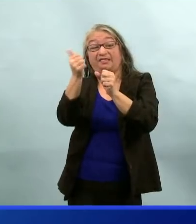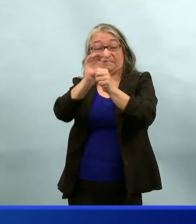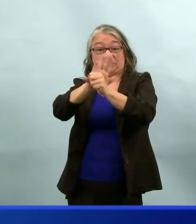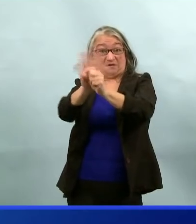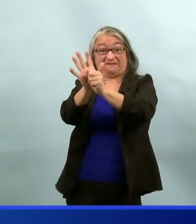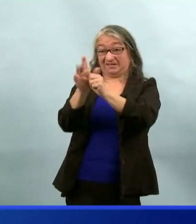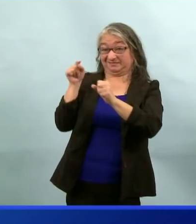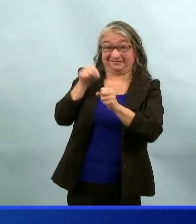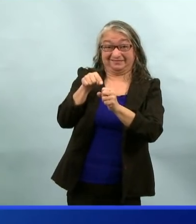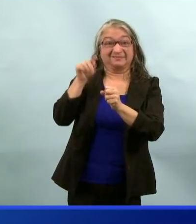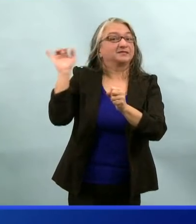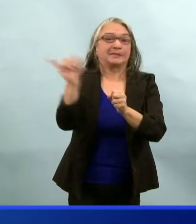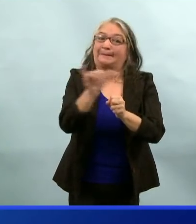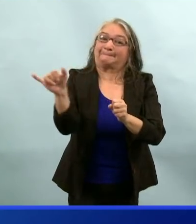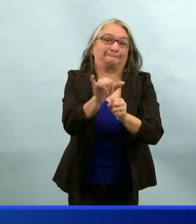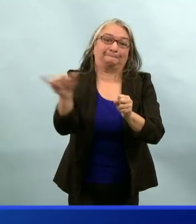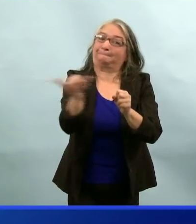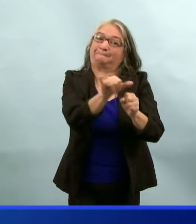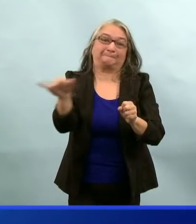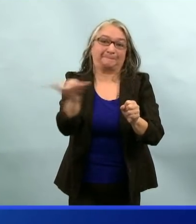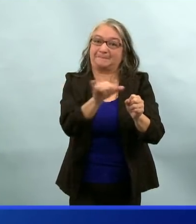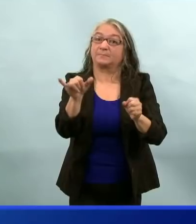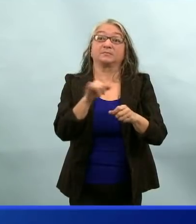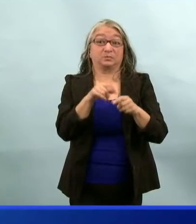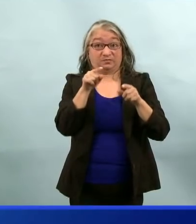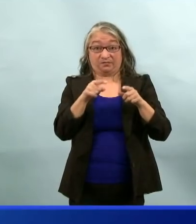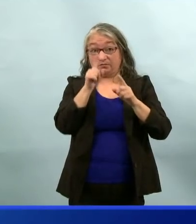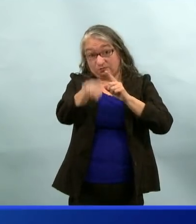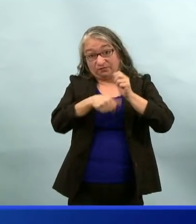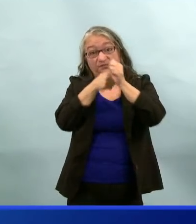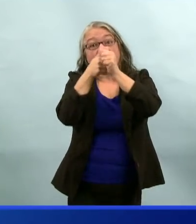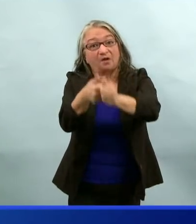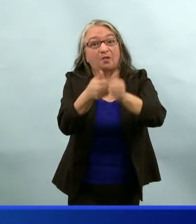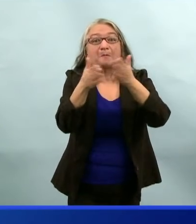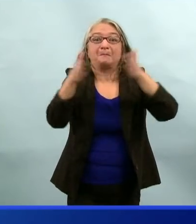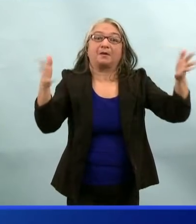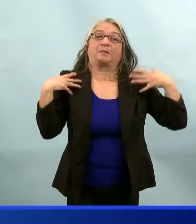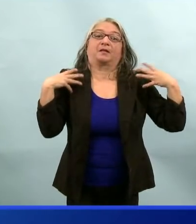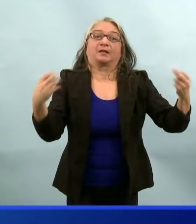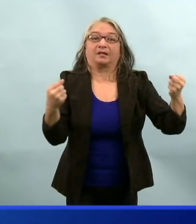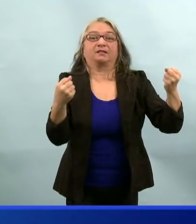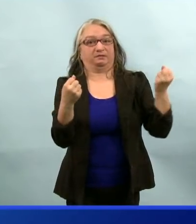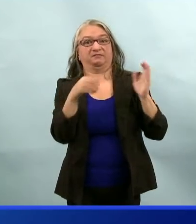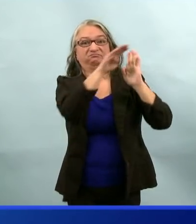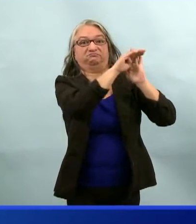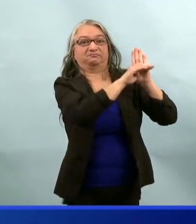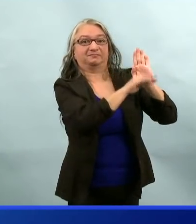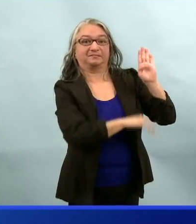continue following public health orders limit contact with others focus on the fundamentals to